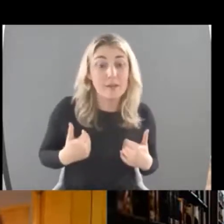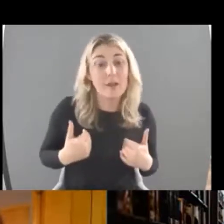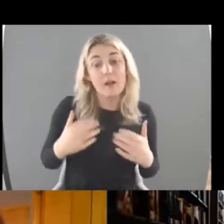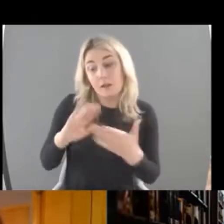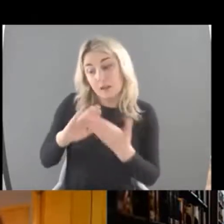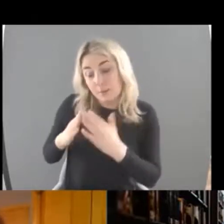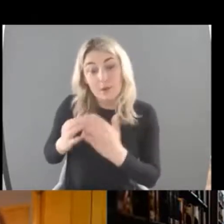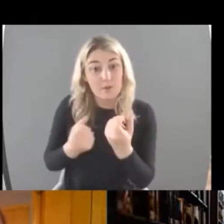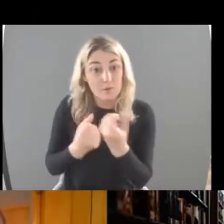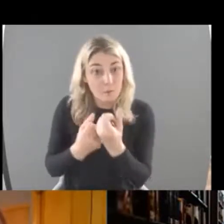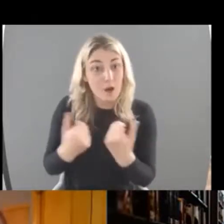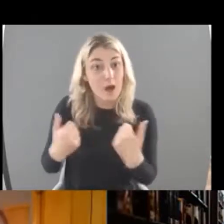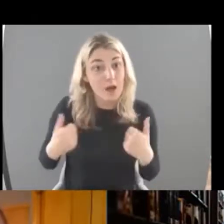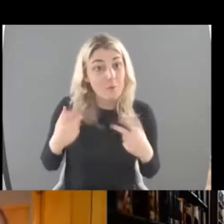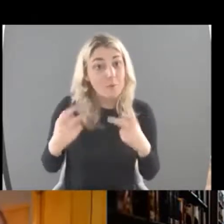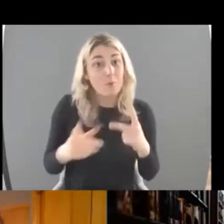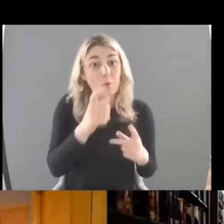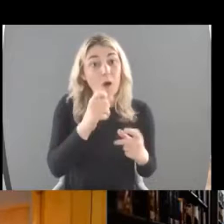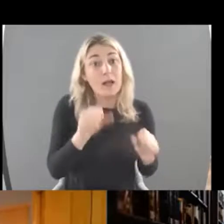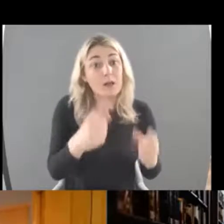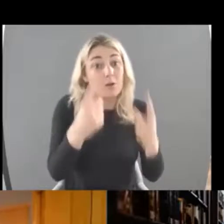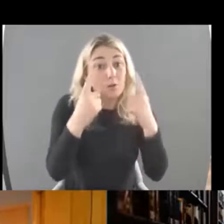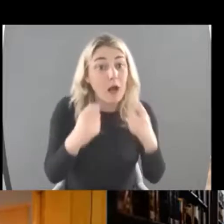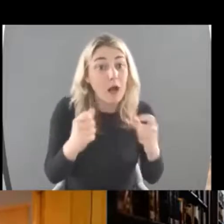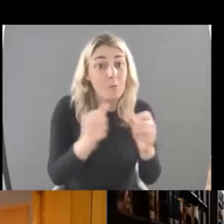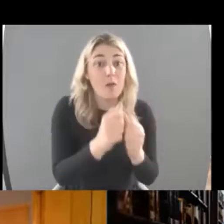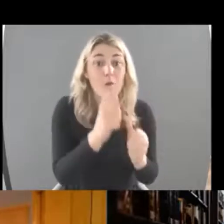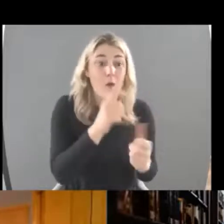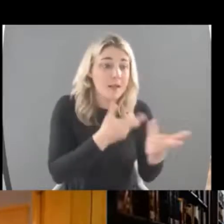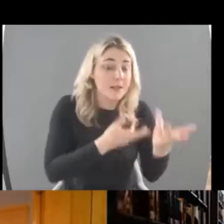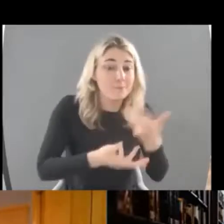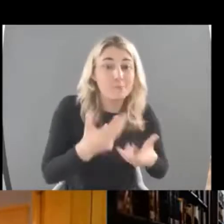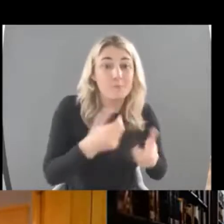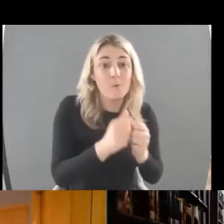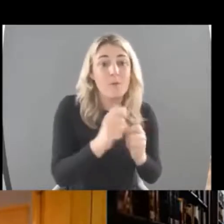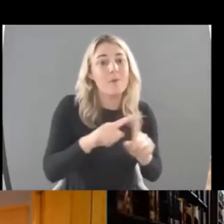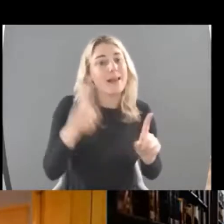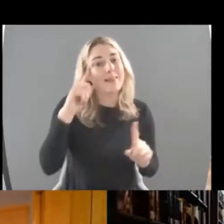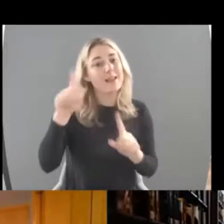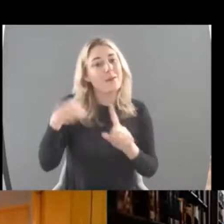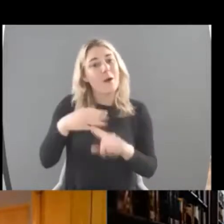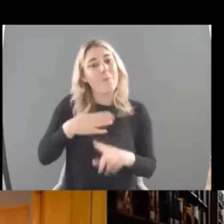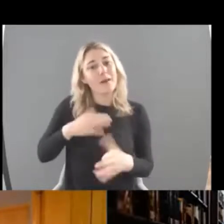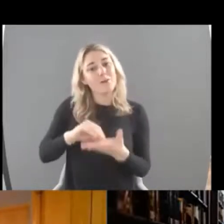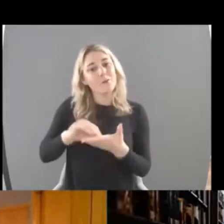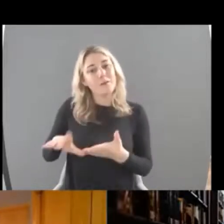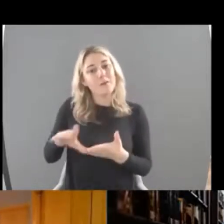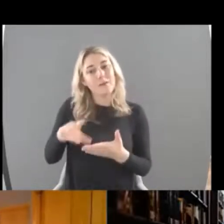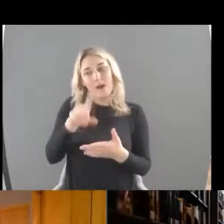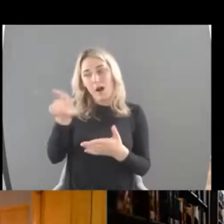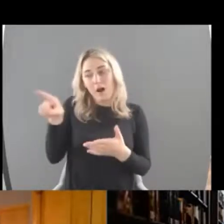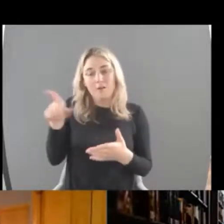can cry with and speak to. But it gets me to think about my students of color who may not have that support embedded,